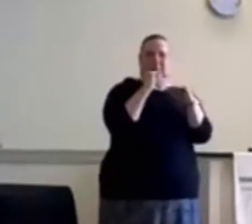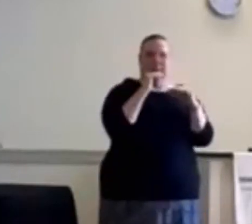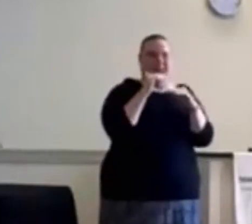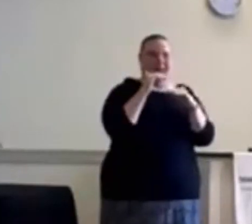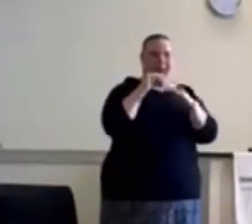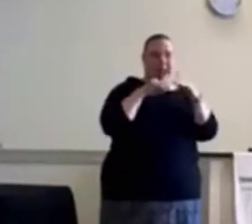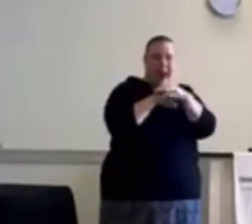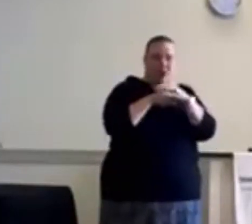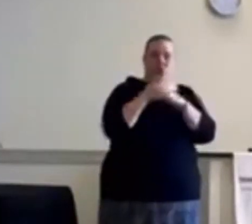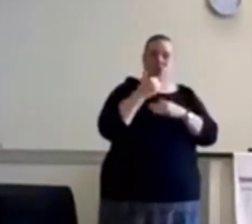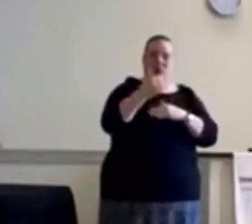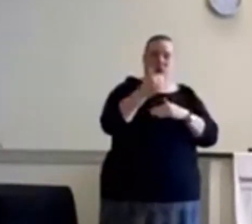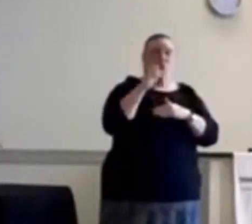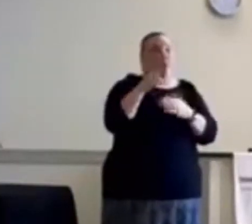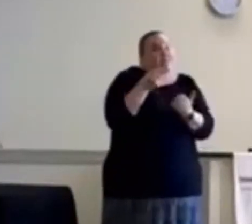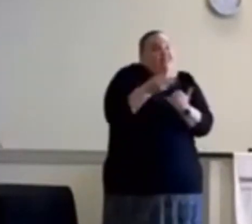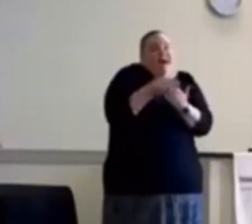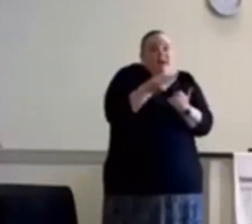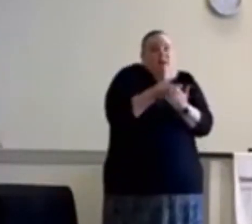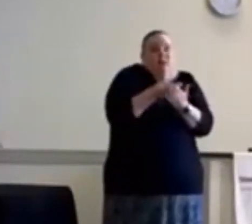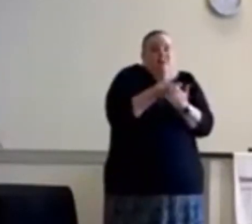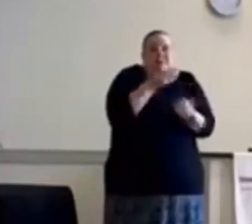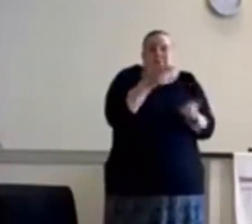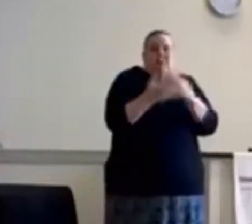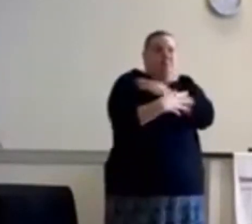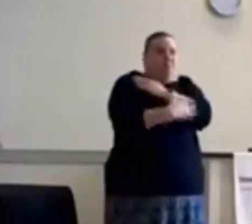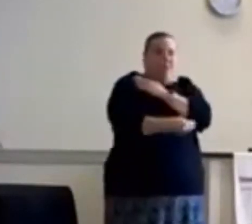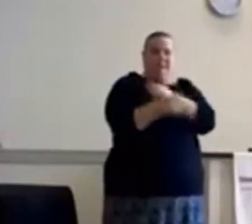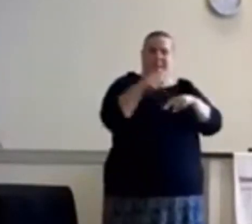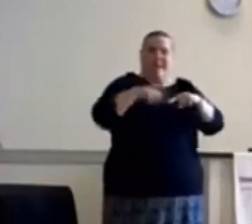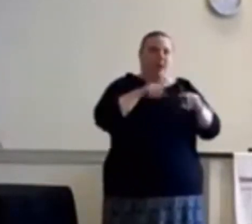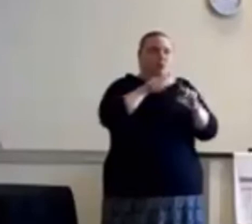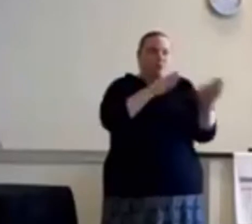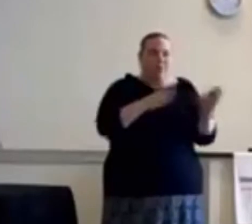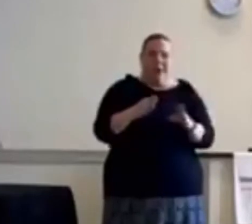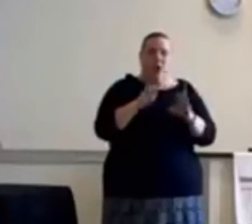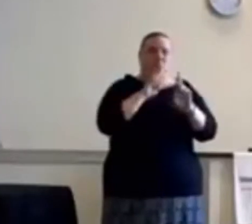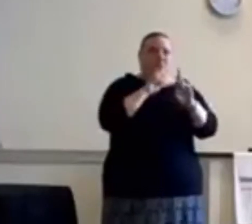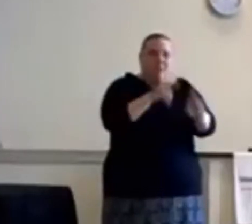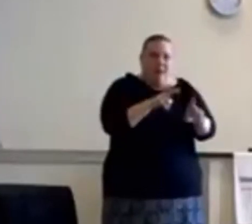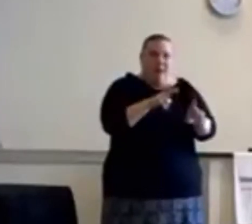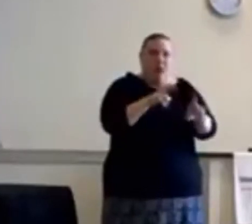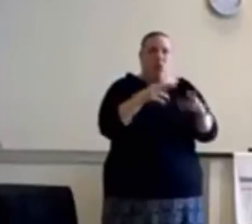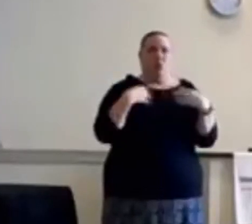financial resources to prepare for, respond to, and recover from a disaster.